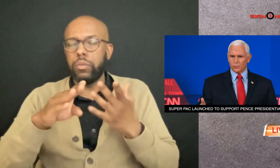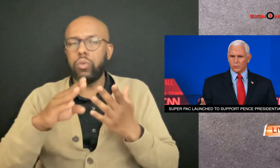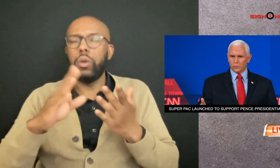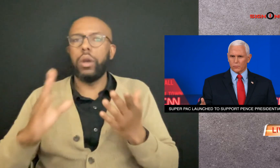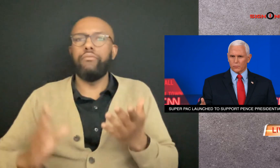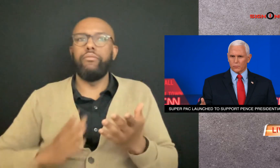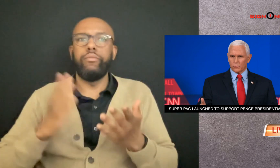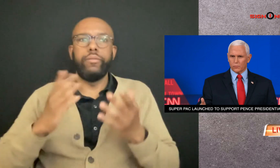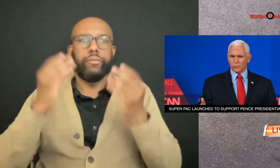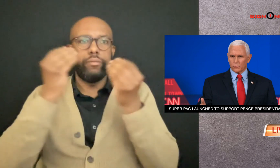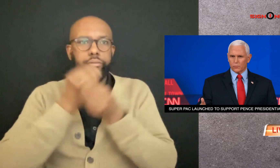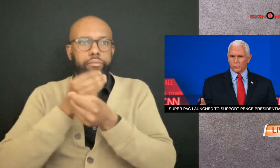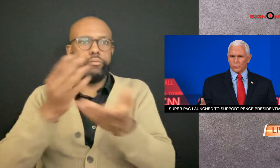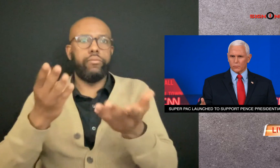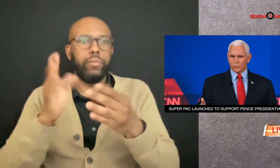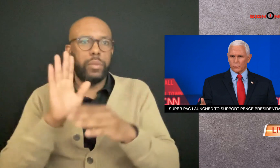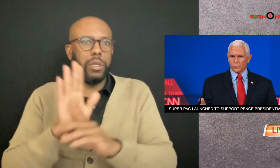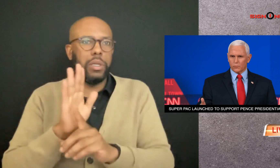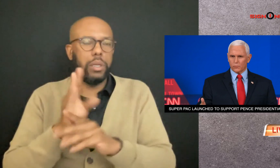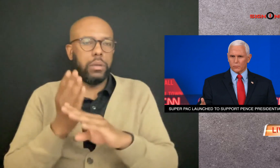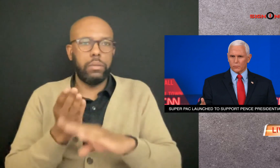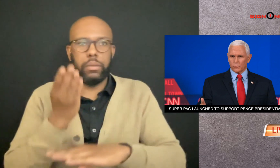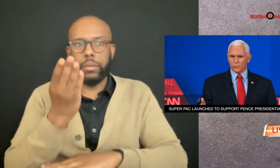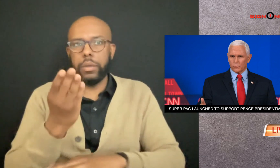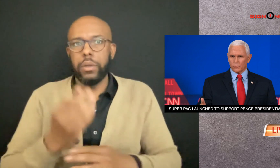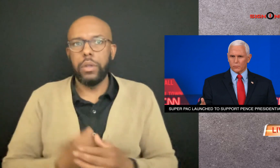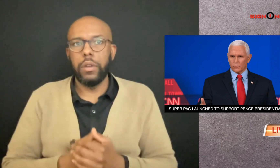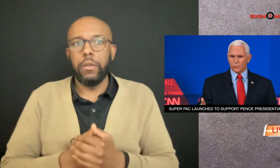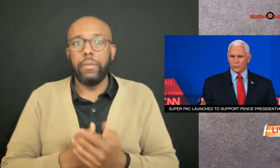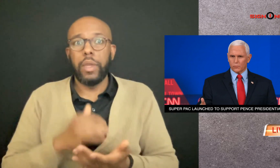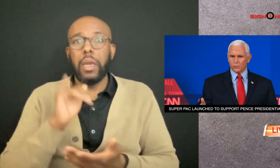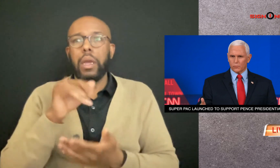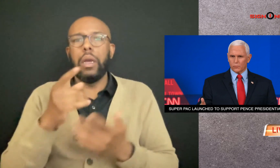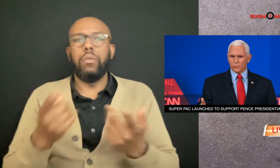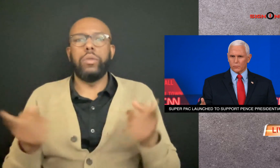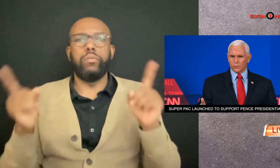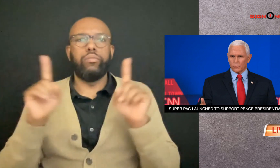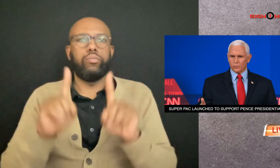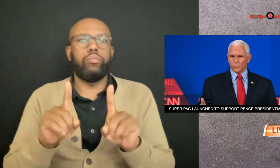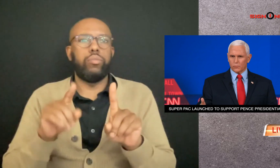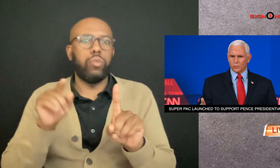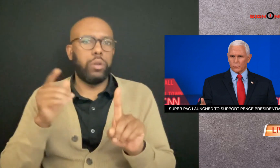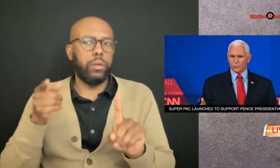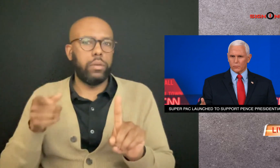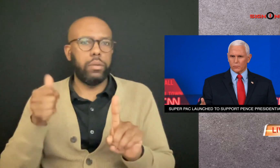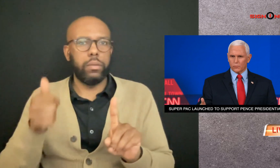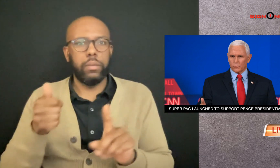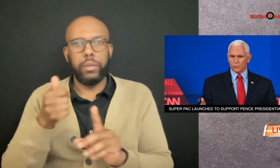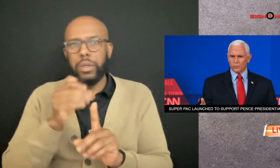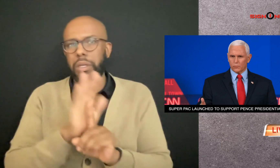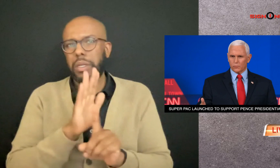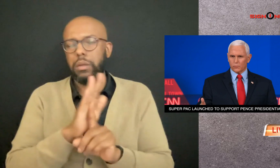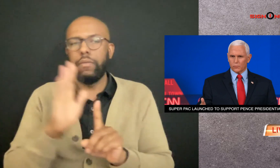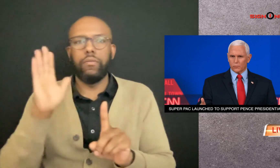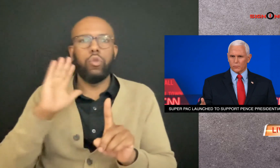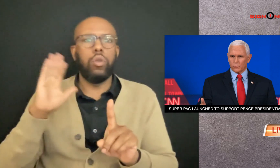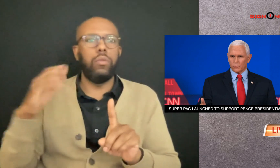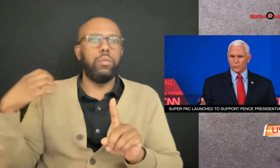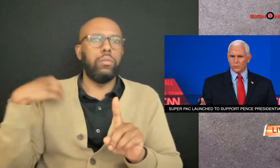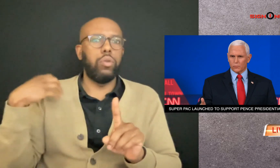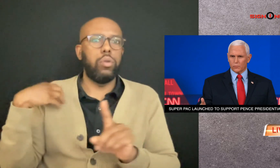it brings Pence one step closer to announcing a formal presidential bid and it would pit